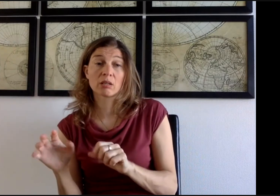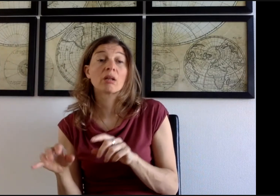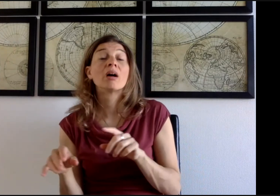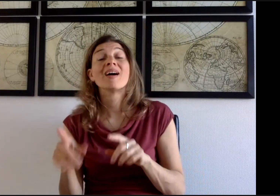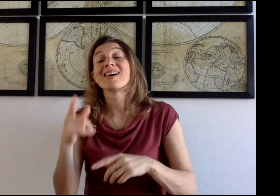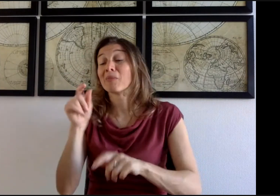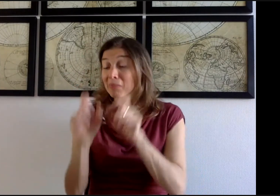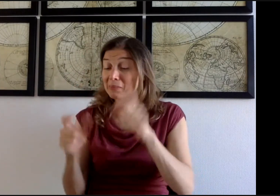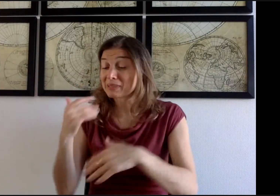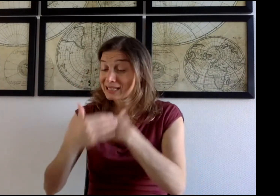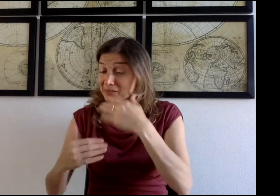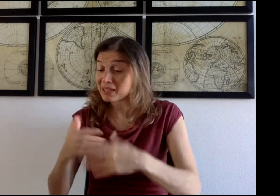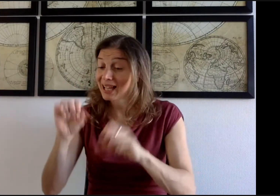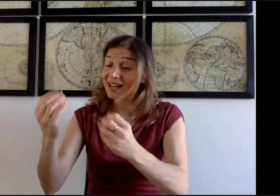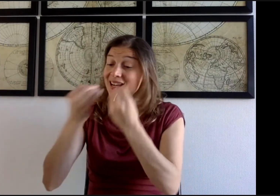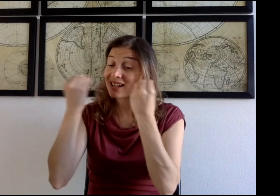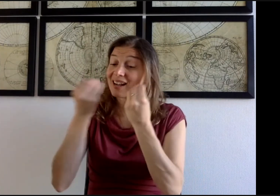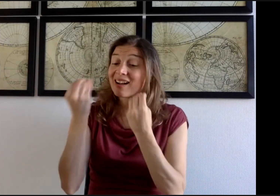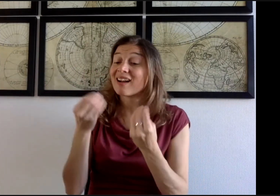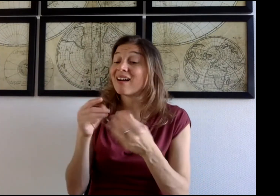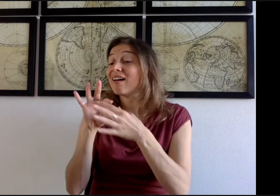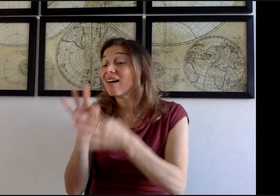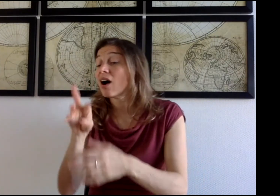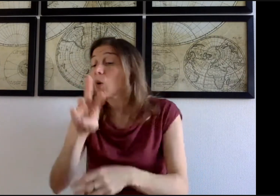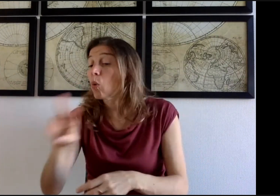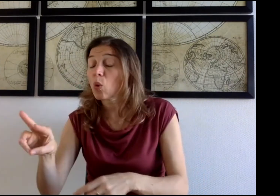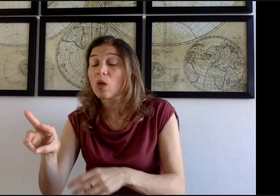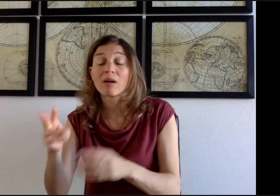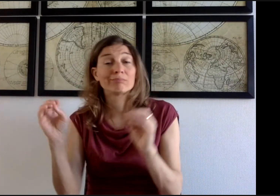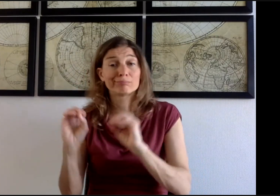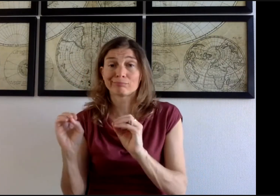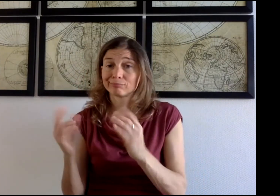Persons with disabilities living in residential services